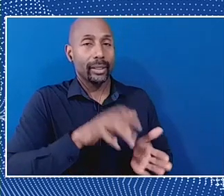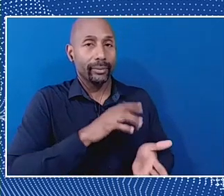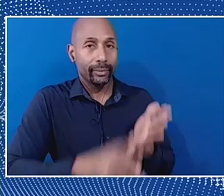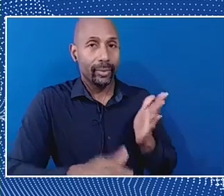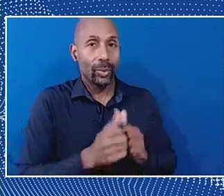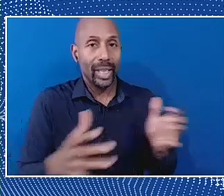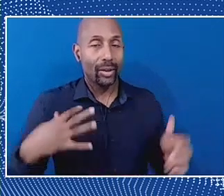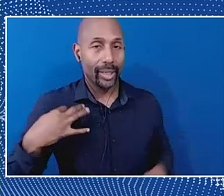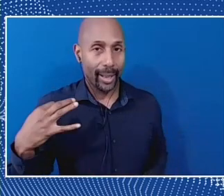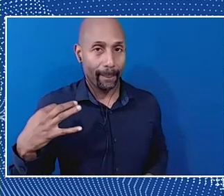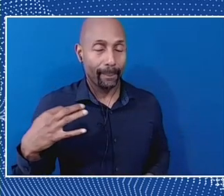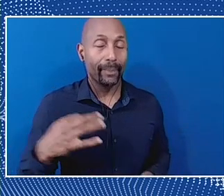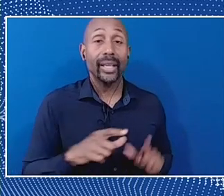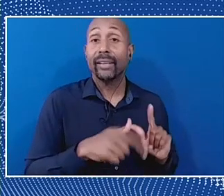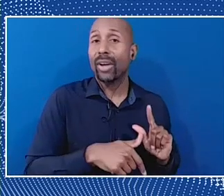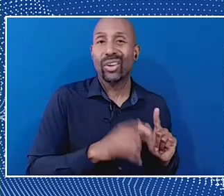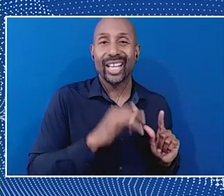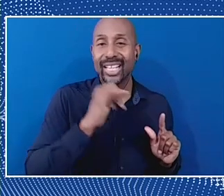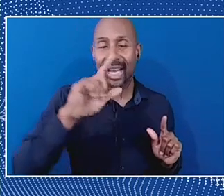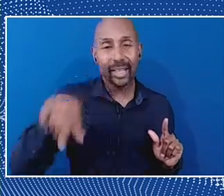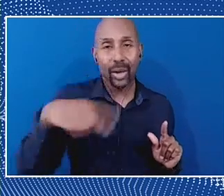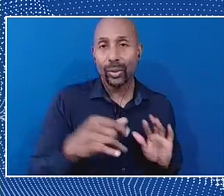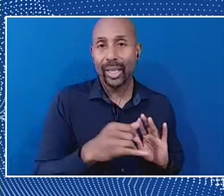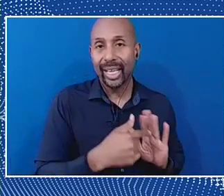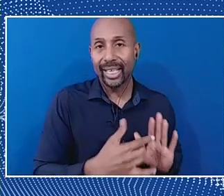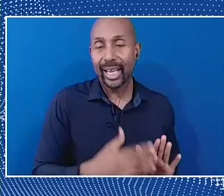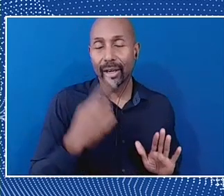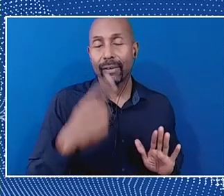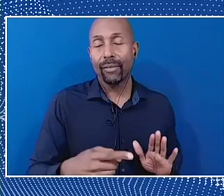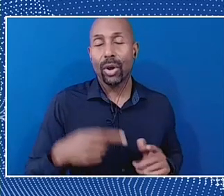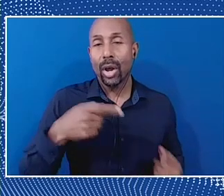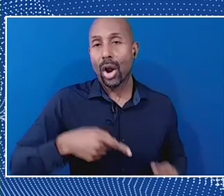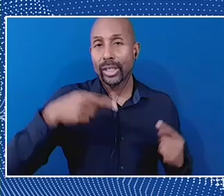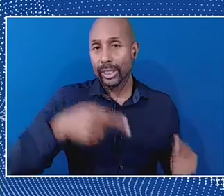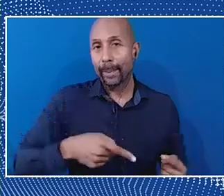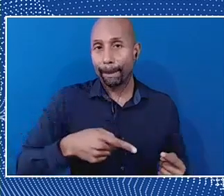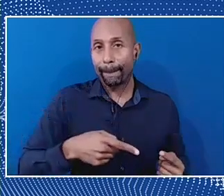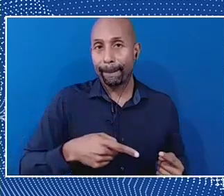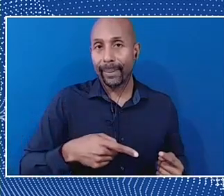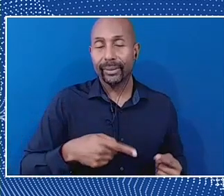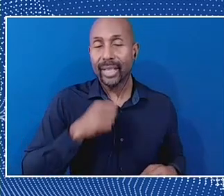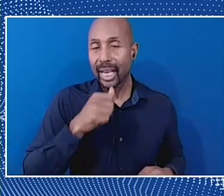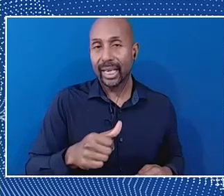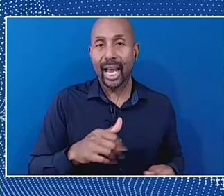hardship and should not be the only grounds for automatic relief. For too long, student loan policies have